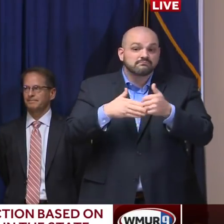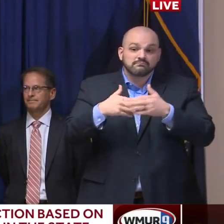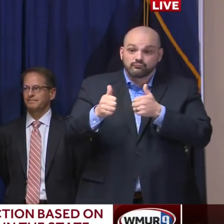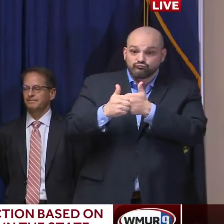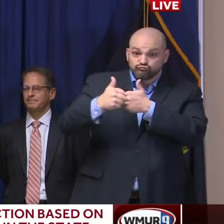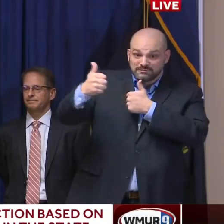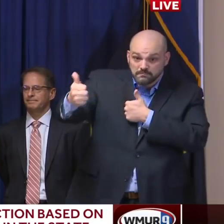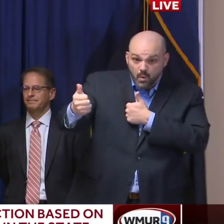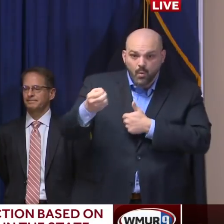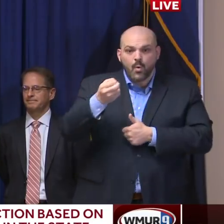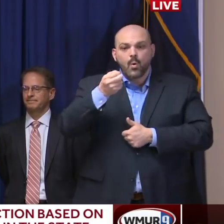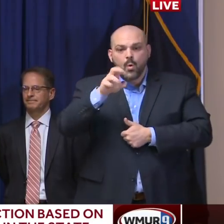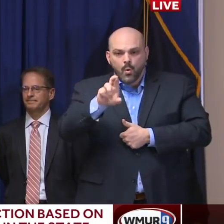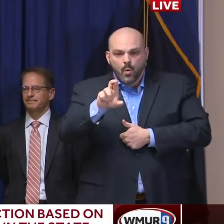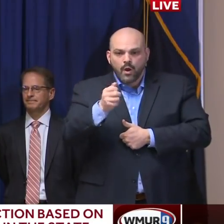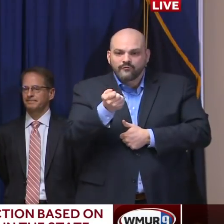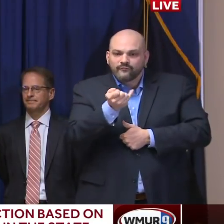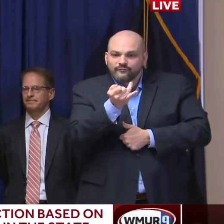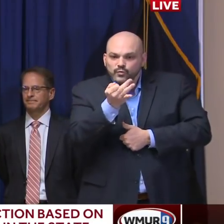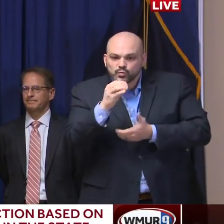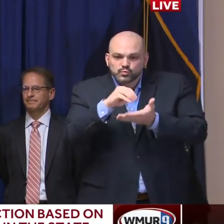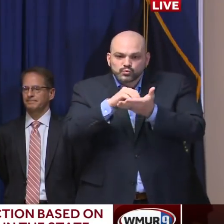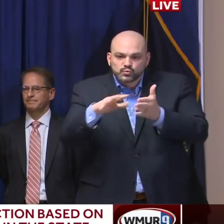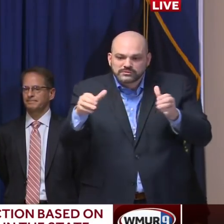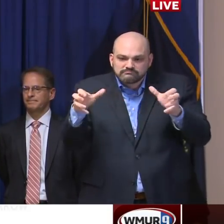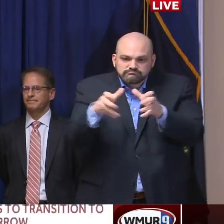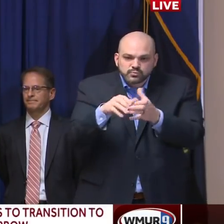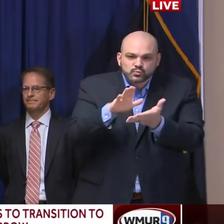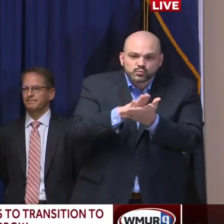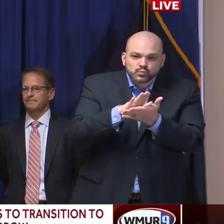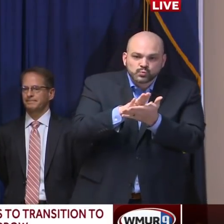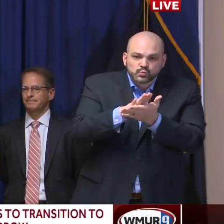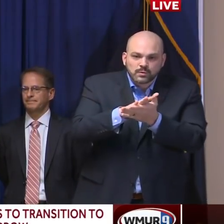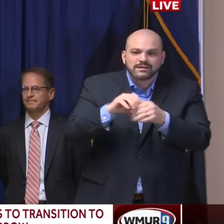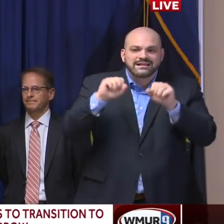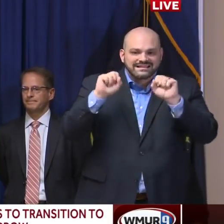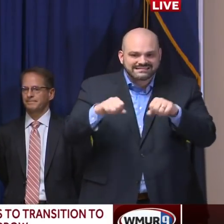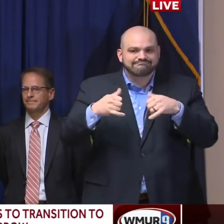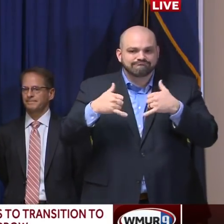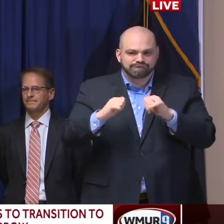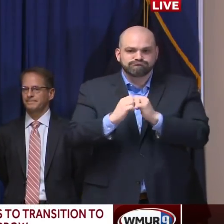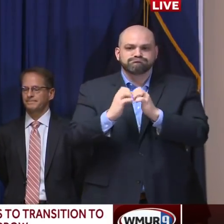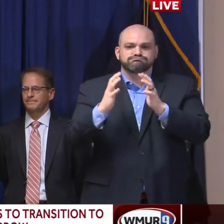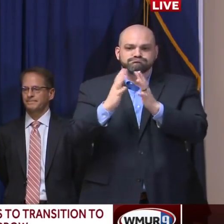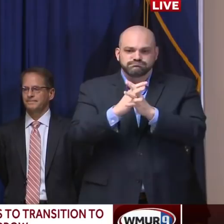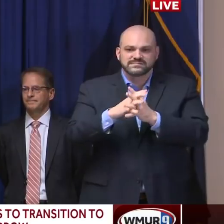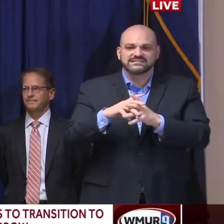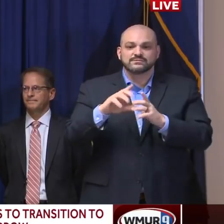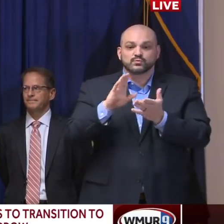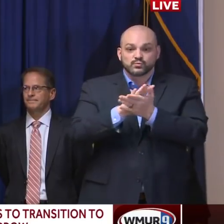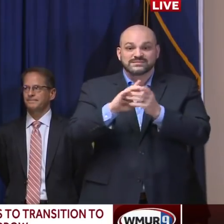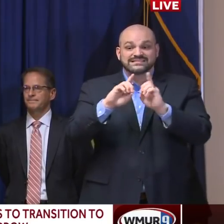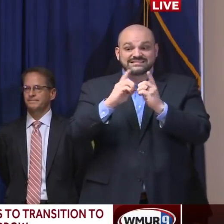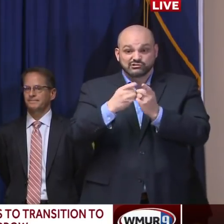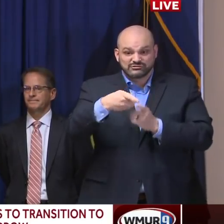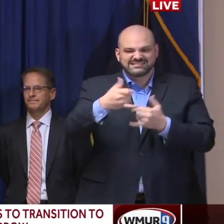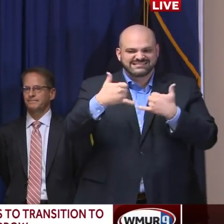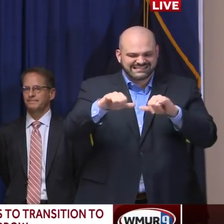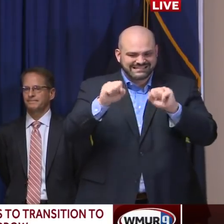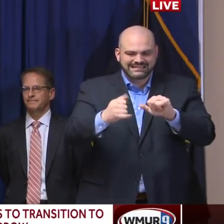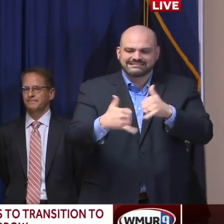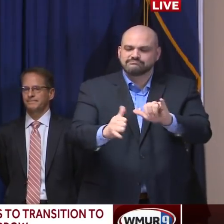WE HAVE THE FULL CONFIDENCE THAT ONE WAY OR THE OTHER, DIGITAL OR ANALOG OR A COMBINED HYBRID MODEL GOING FORWARD, WE CAN GET THE DISTRICTS UP AND RUNNING.